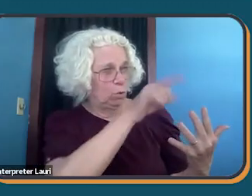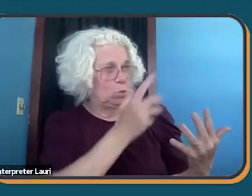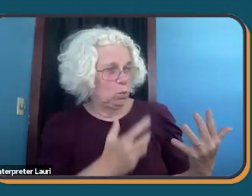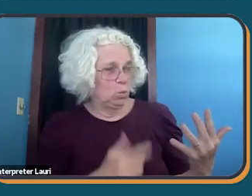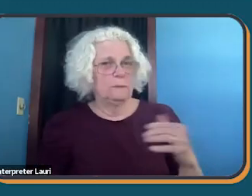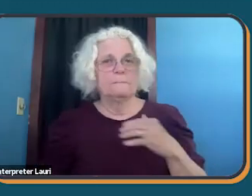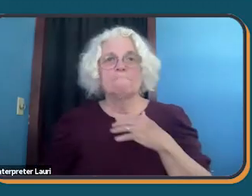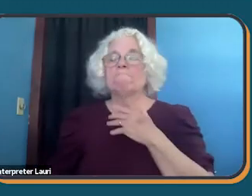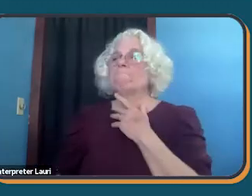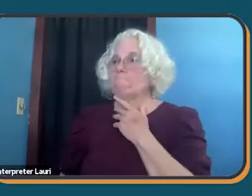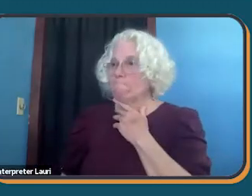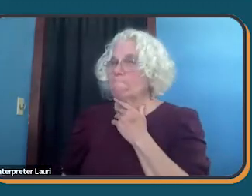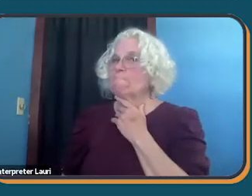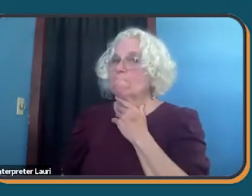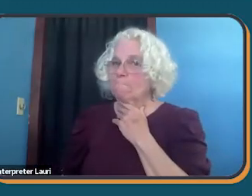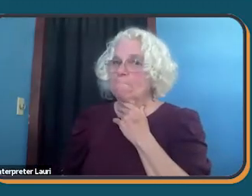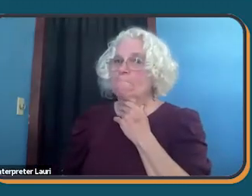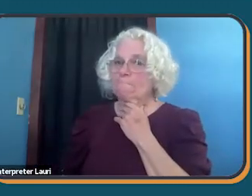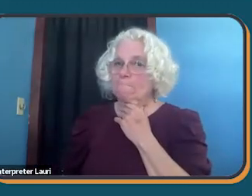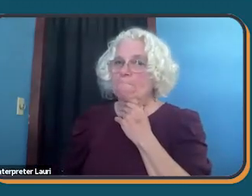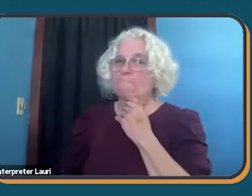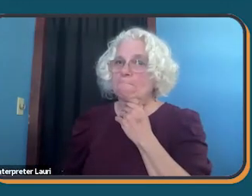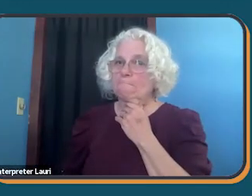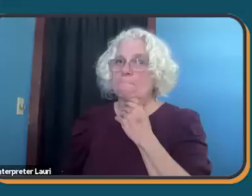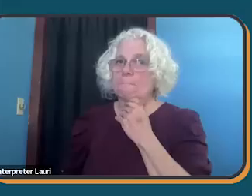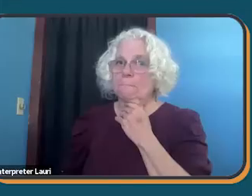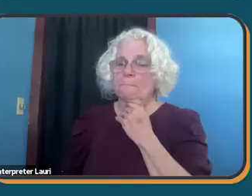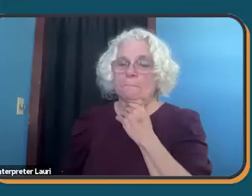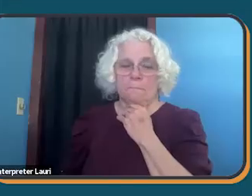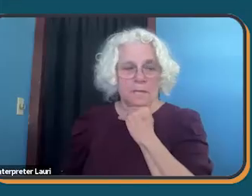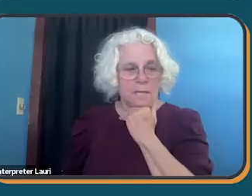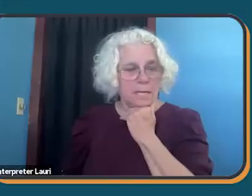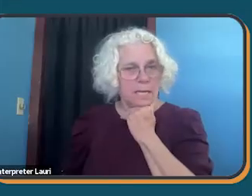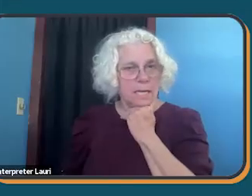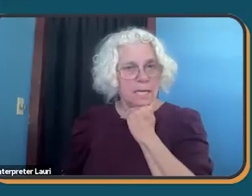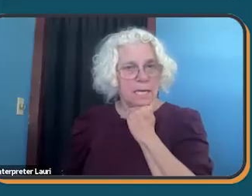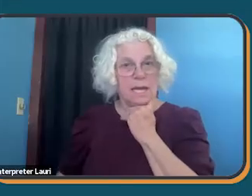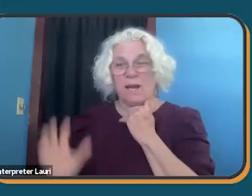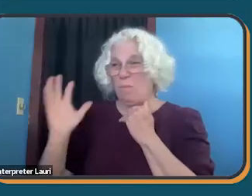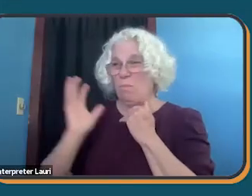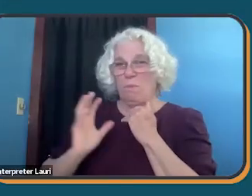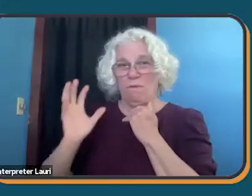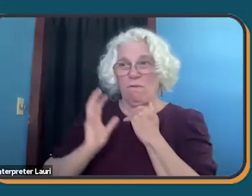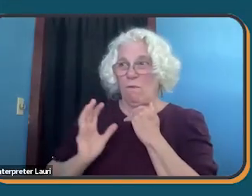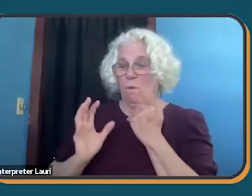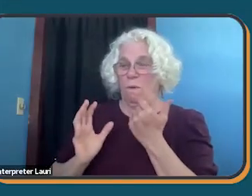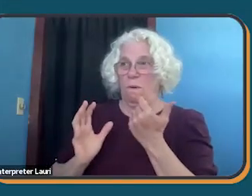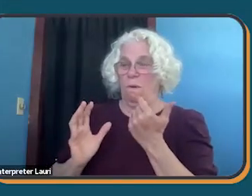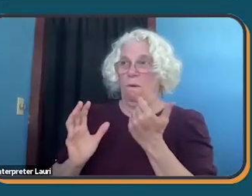Latisha Brown: At first I did not know what to expect,